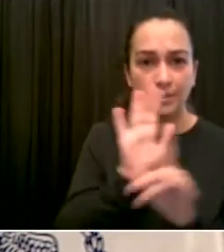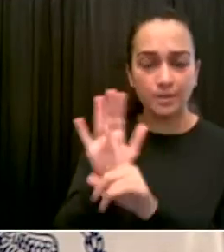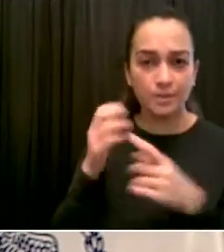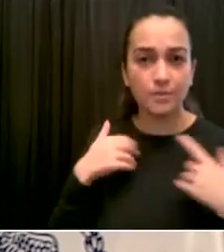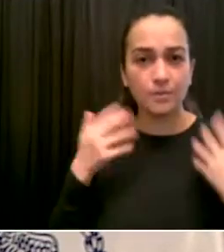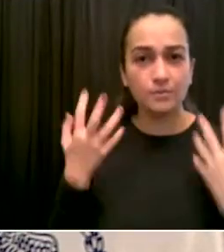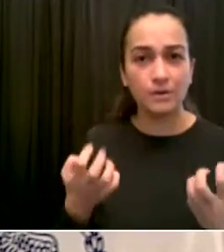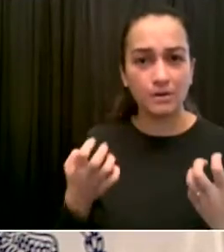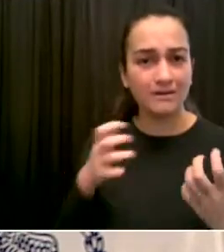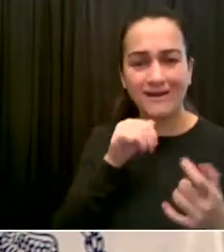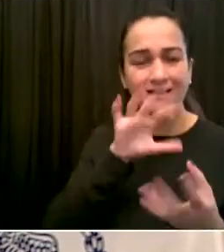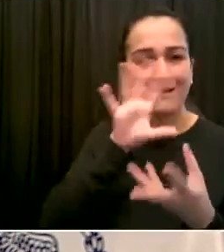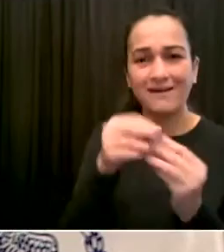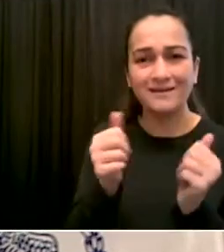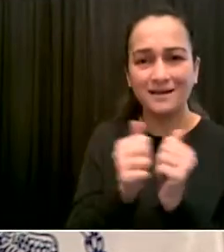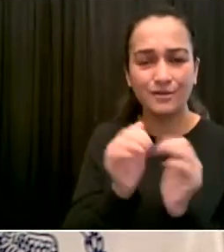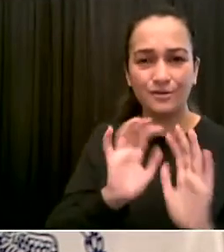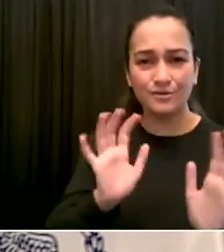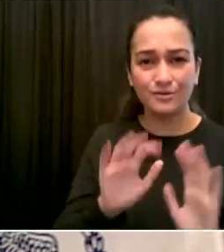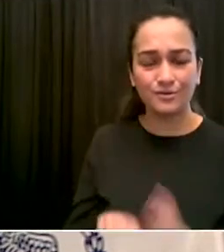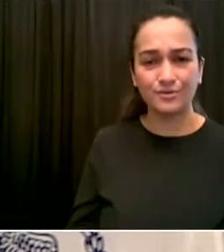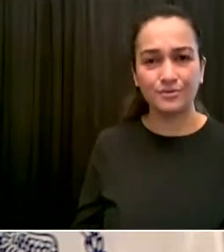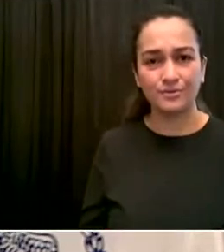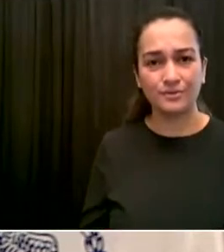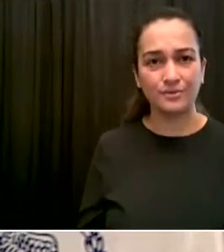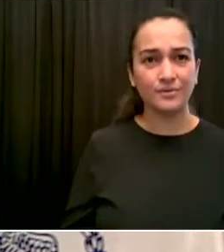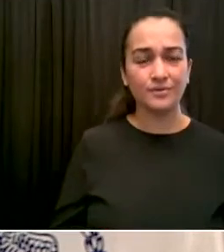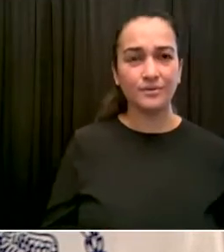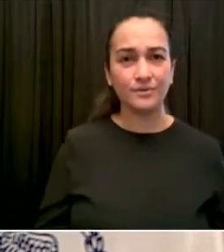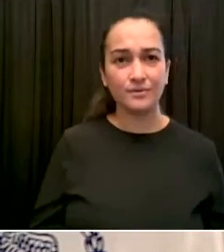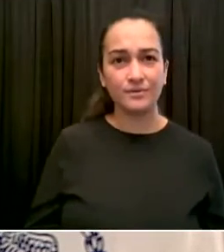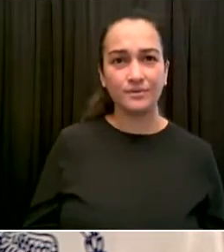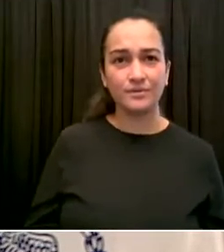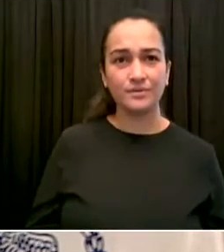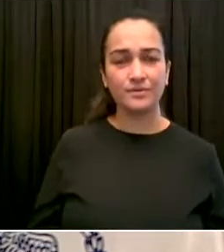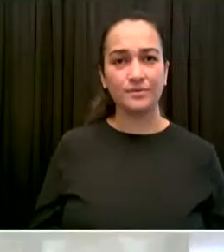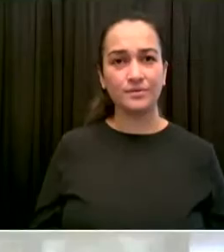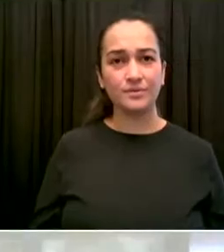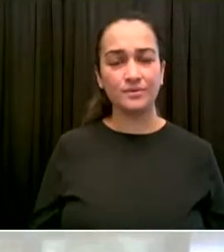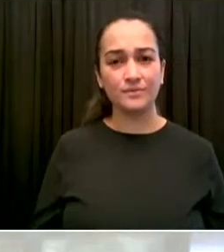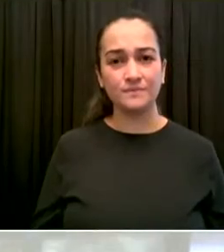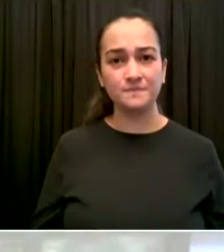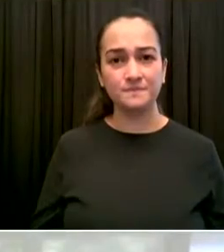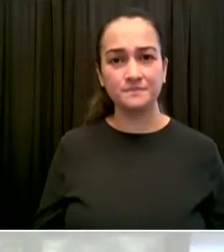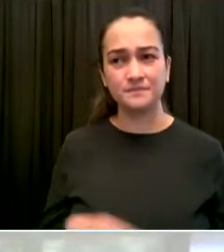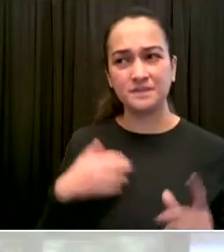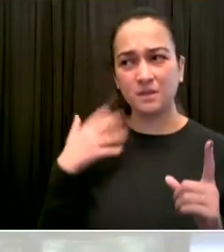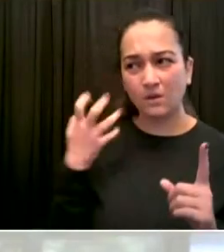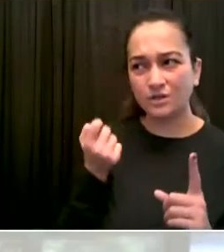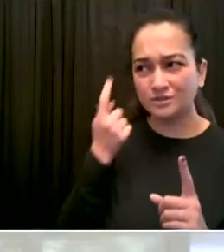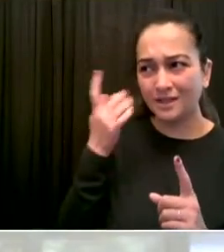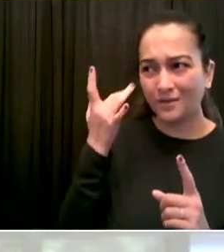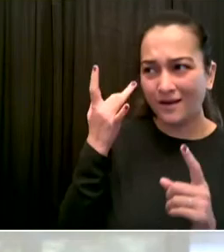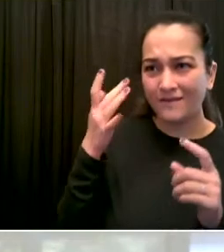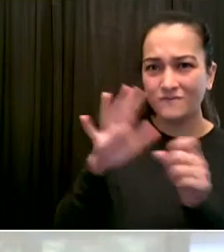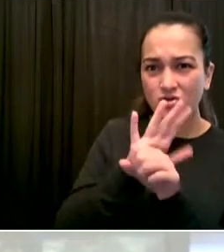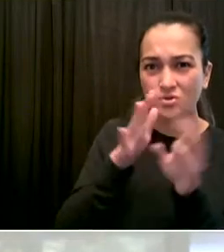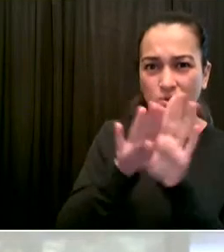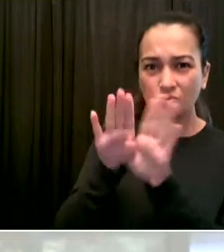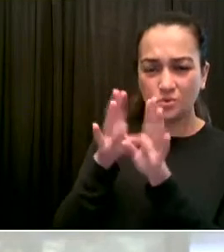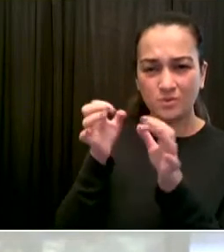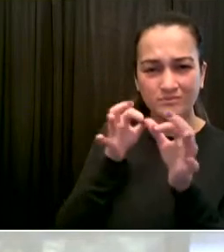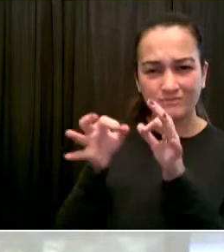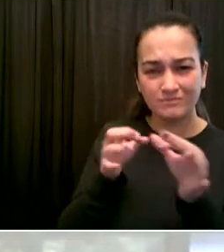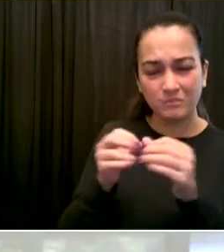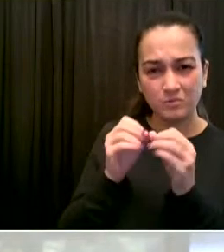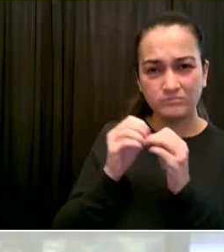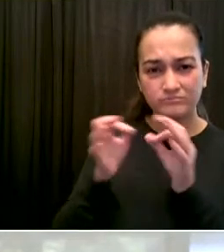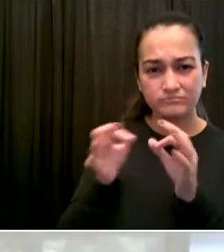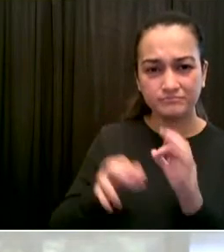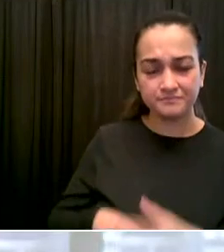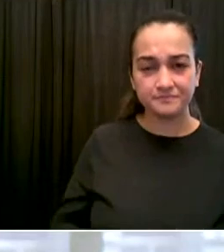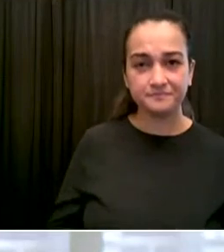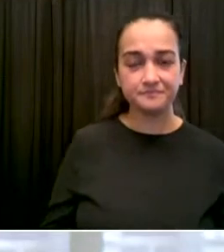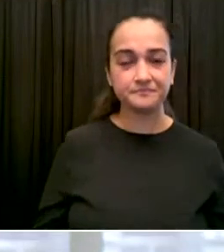CLASSROOM CLOSURES A CHILD HAS